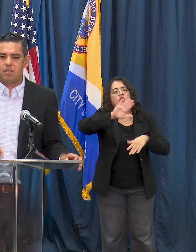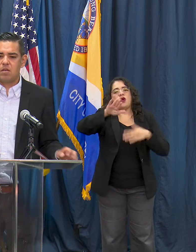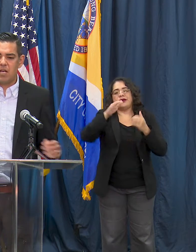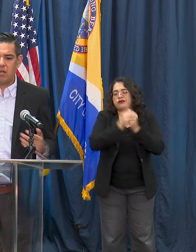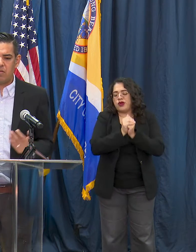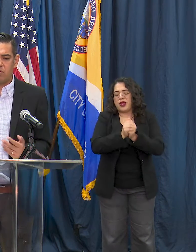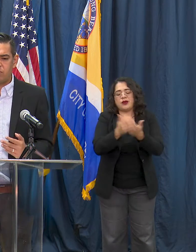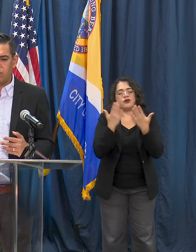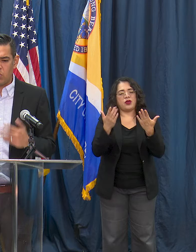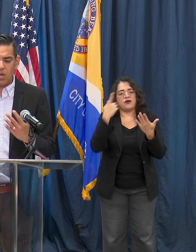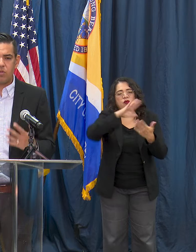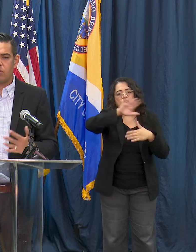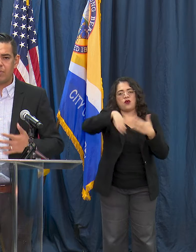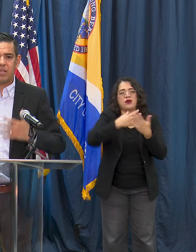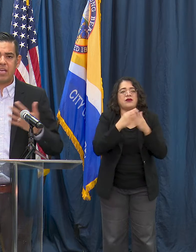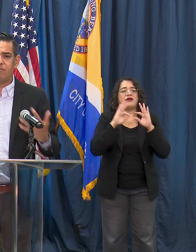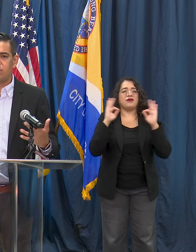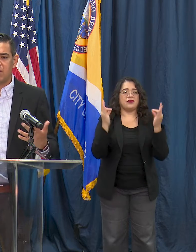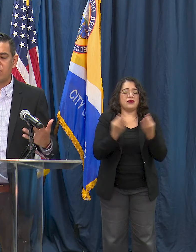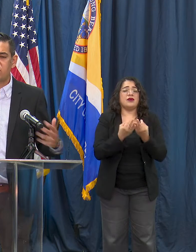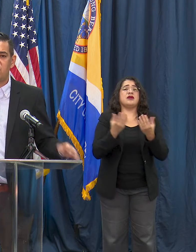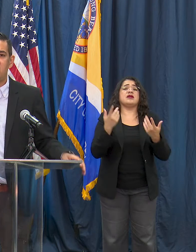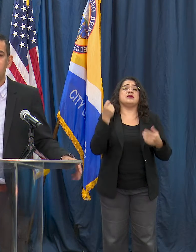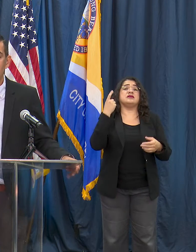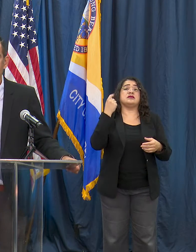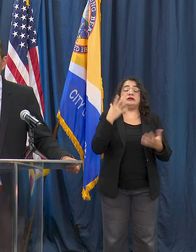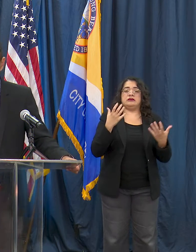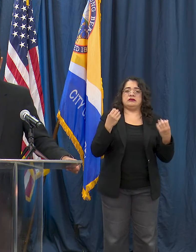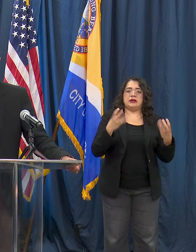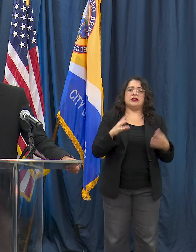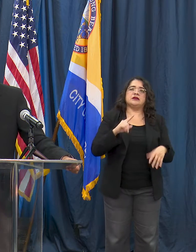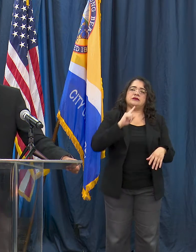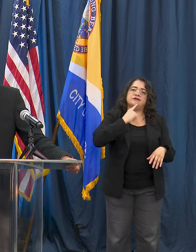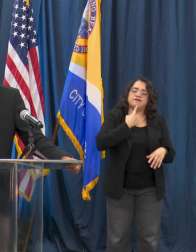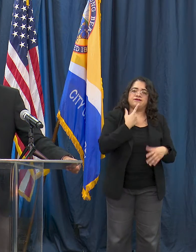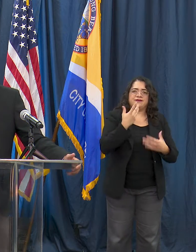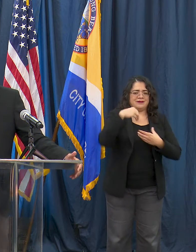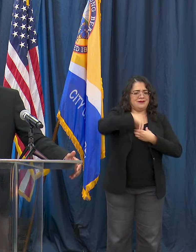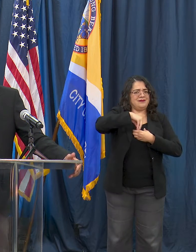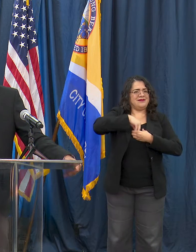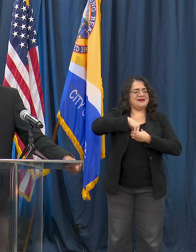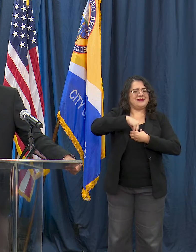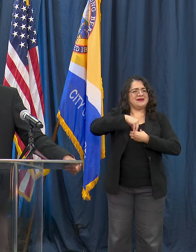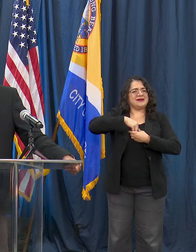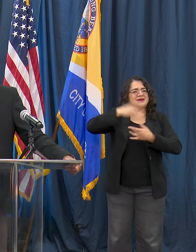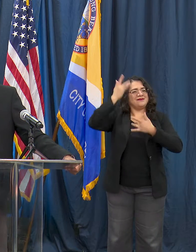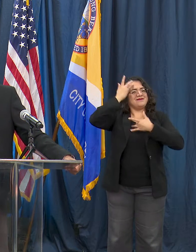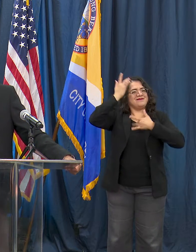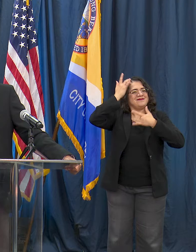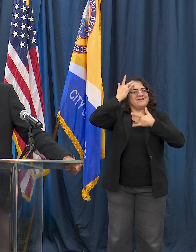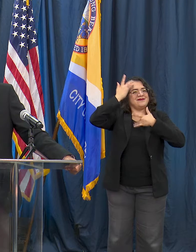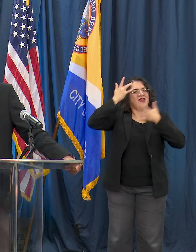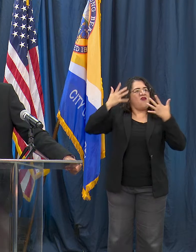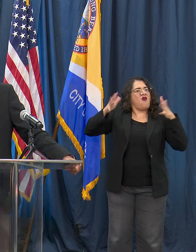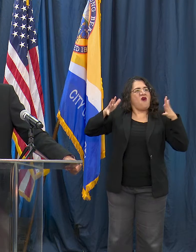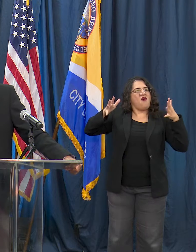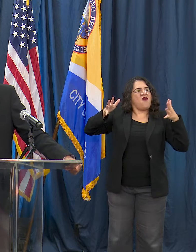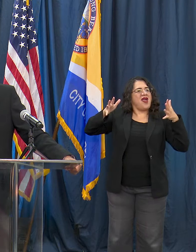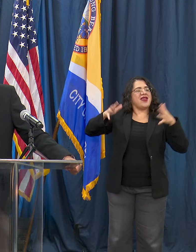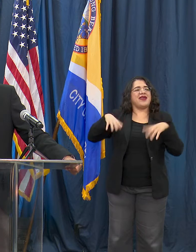there have been other serious underlying conditions, and have been linked to a lot of our long-term care facilities as well.